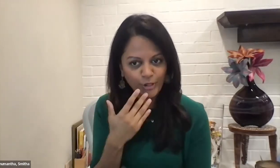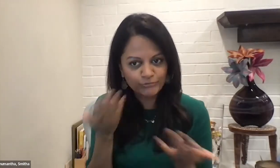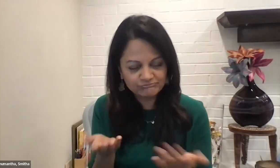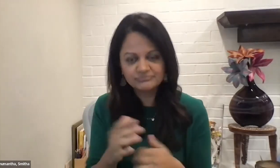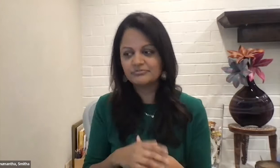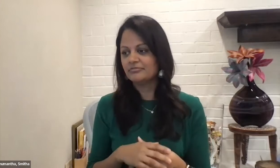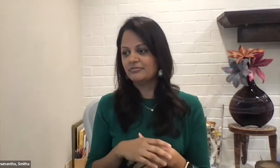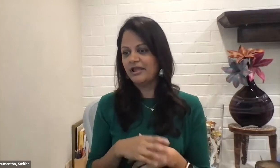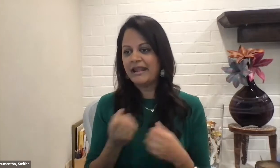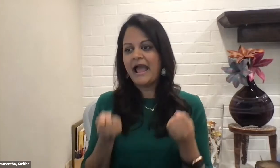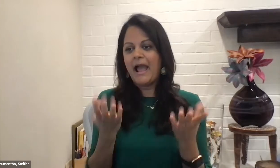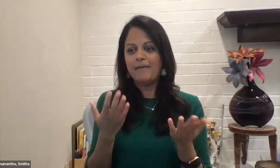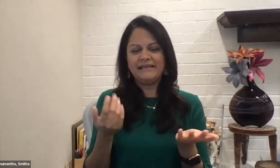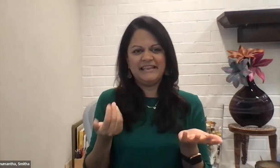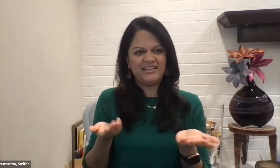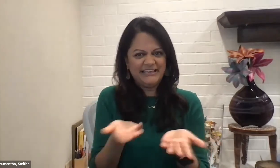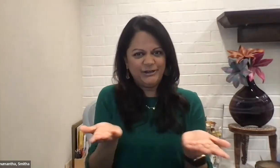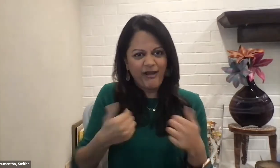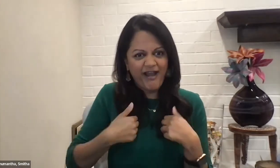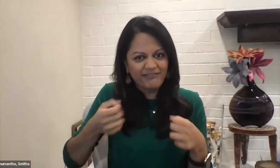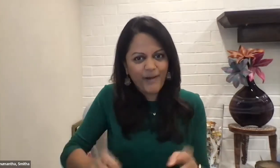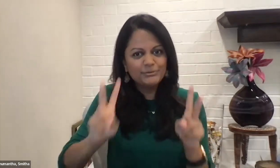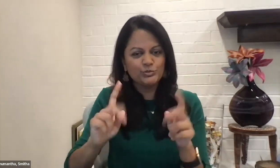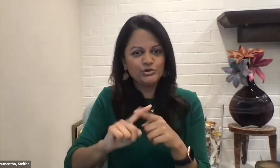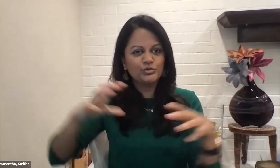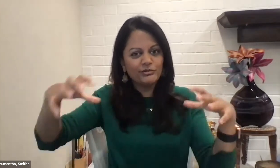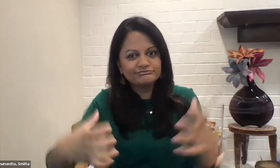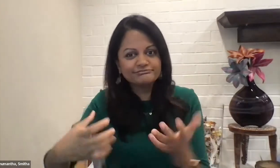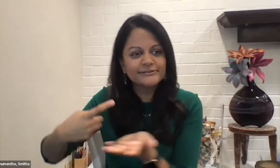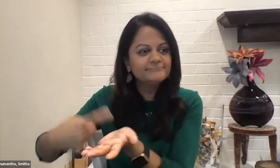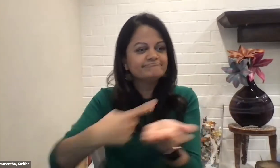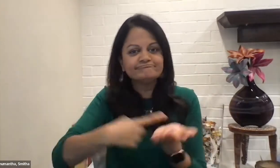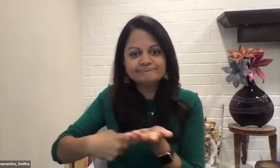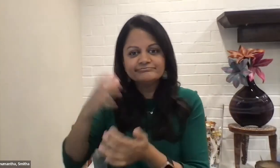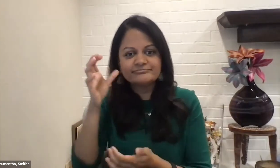especially those who are people of color, and even tonight, we have the opportunity